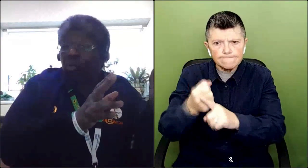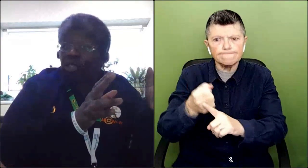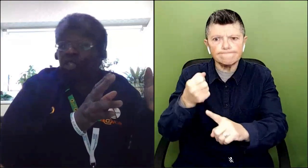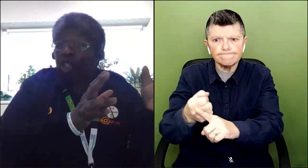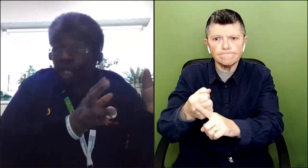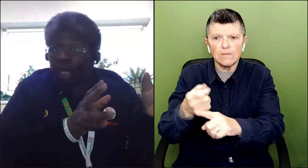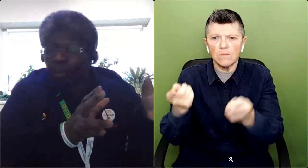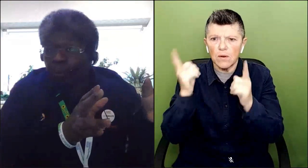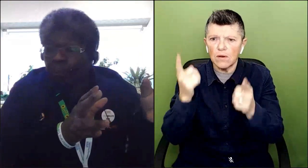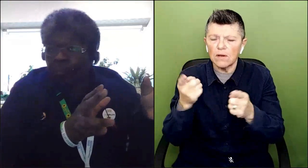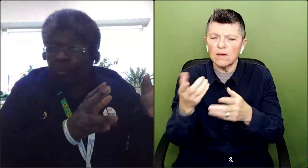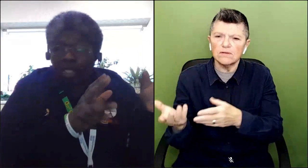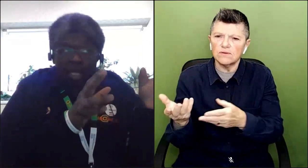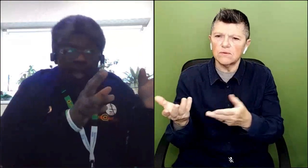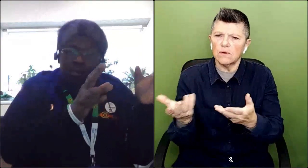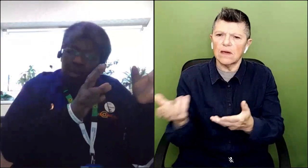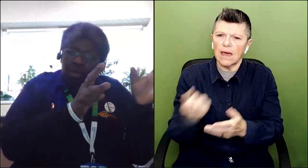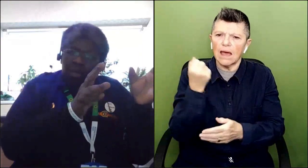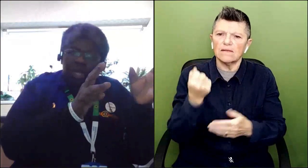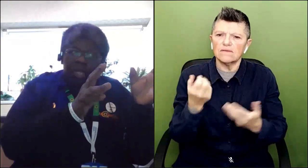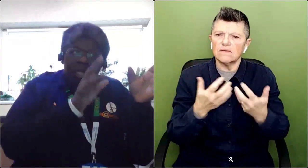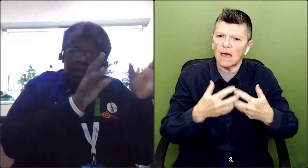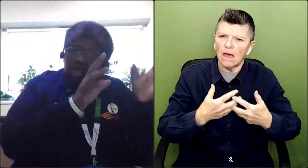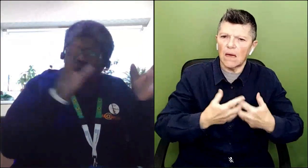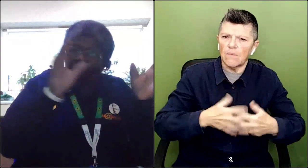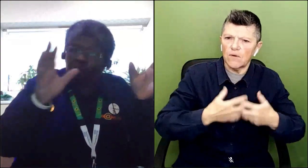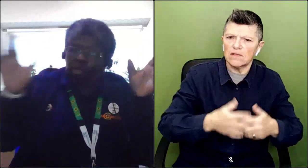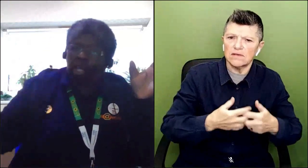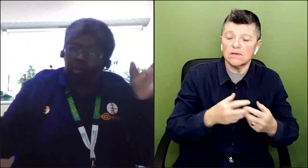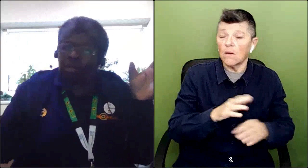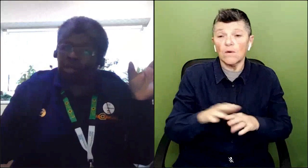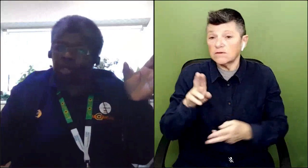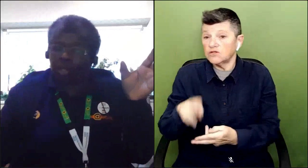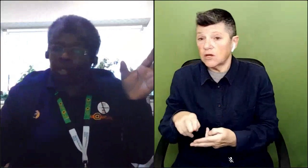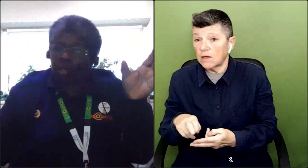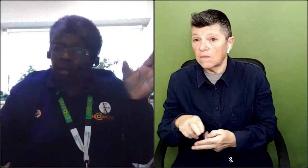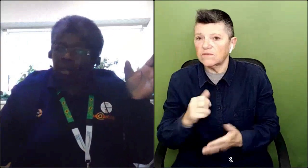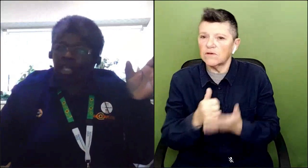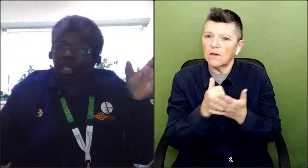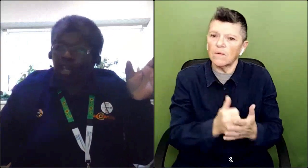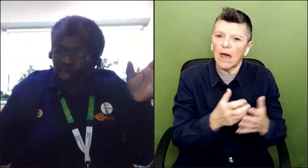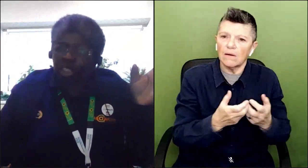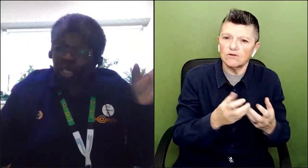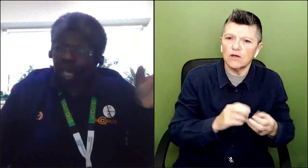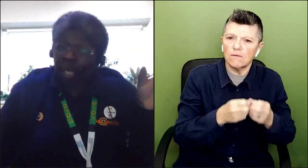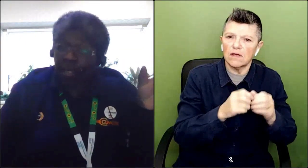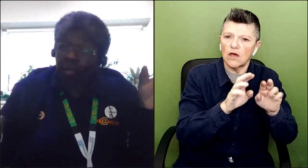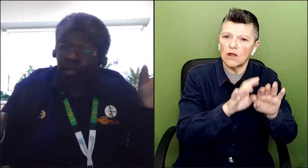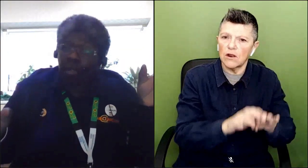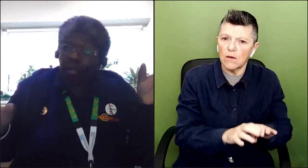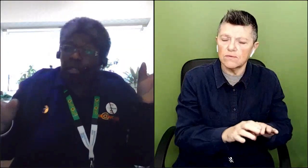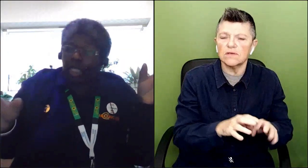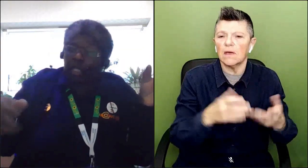that wasn't cheap to help her in how she wrote her notes. They got it in the end.